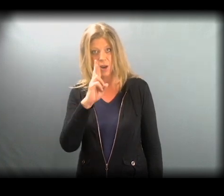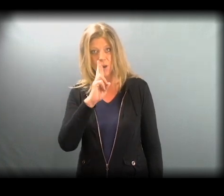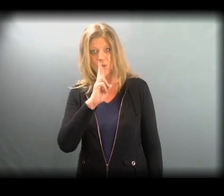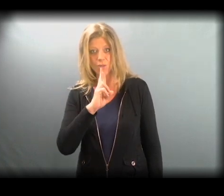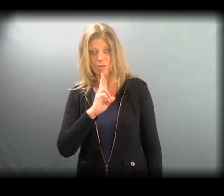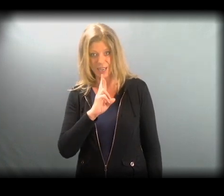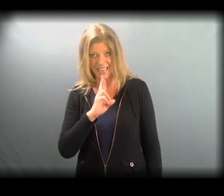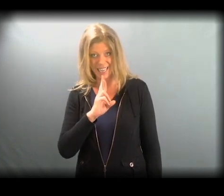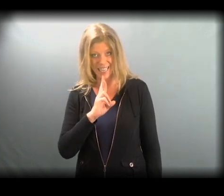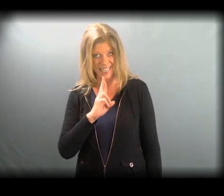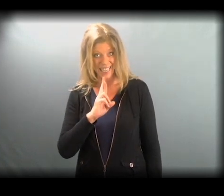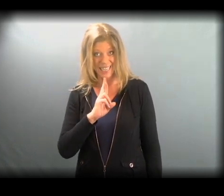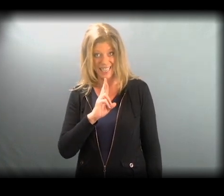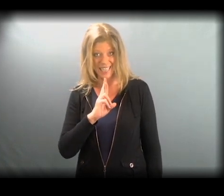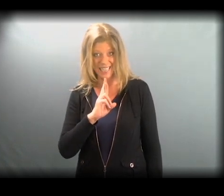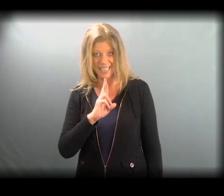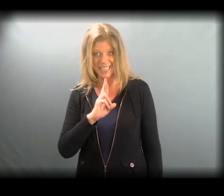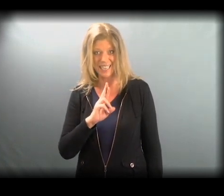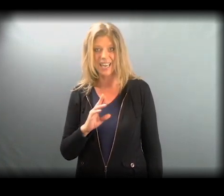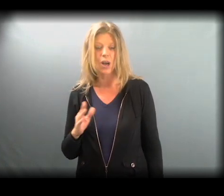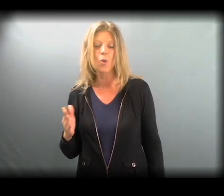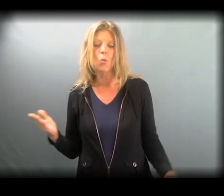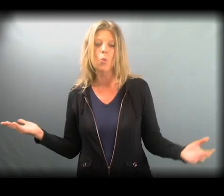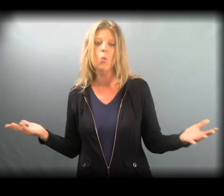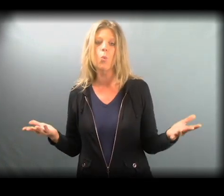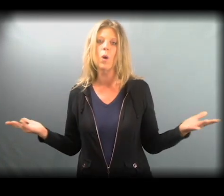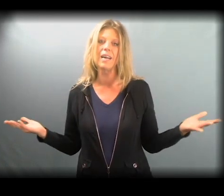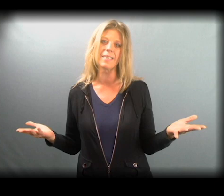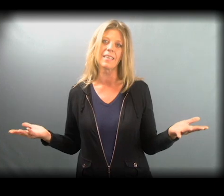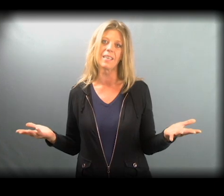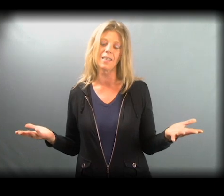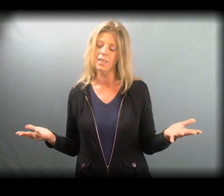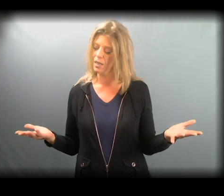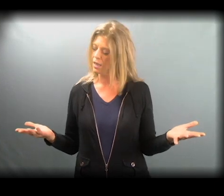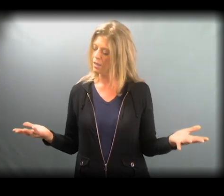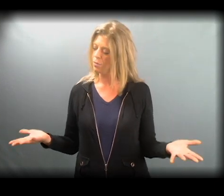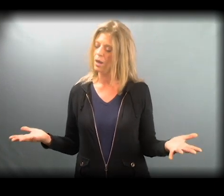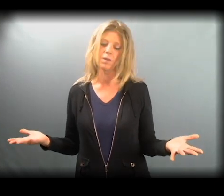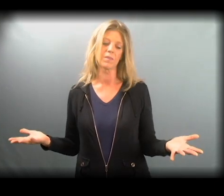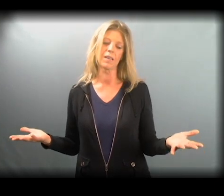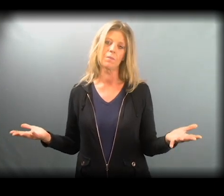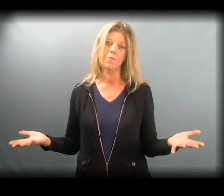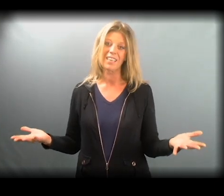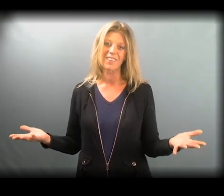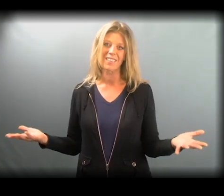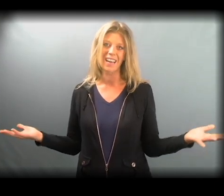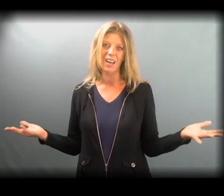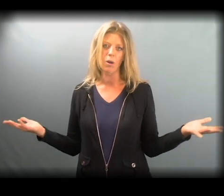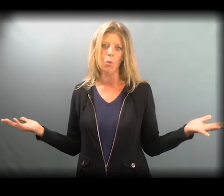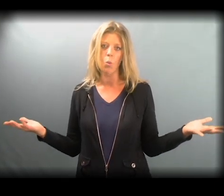RED WHAT Palms up, fingers out.